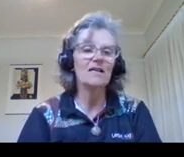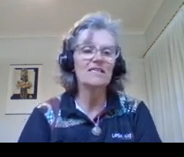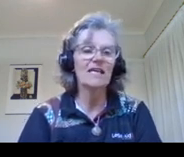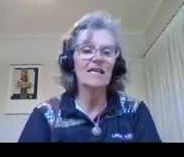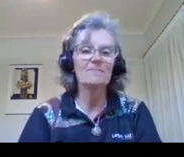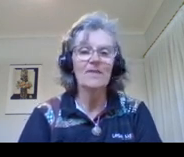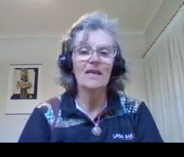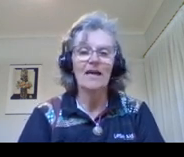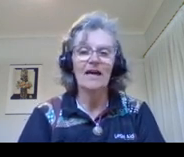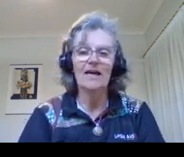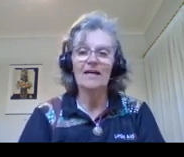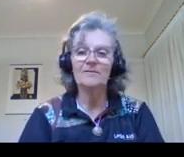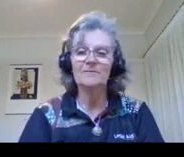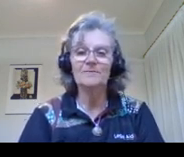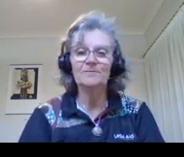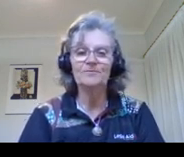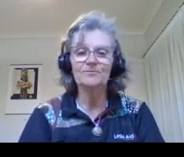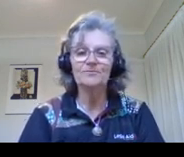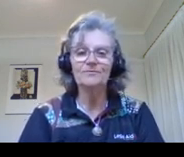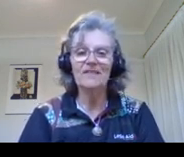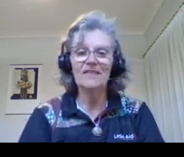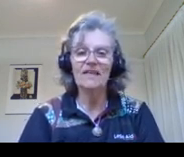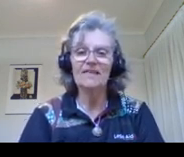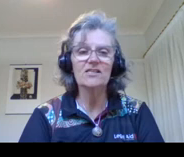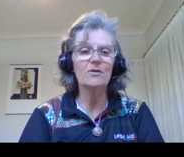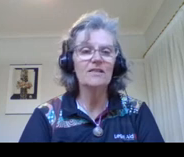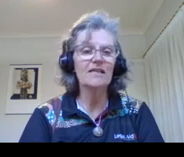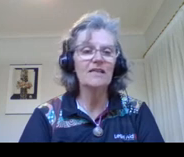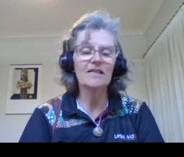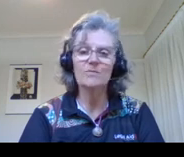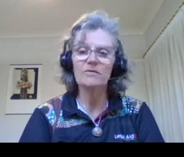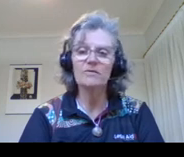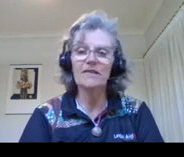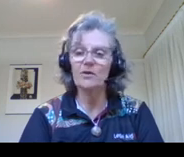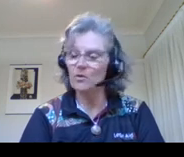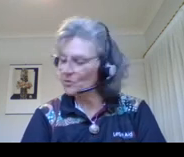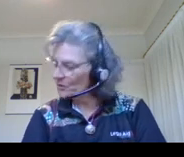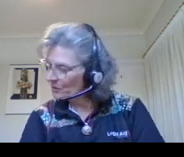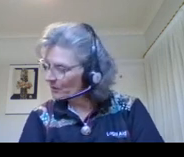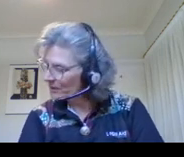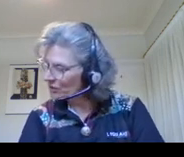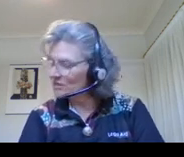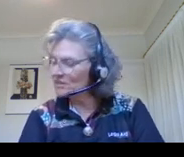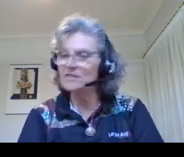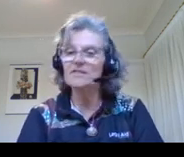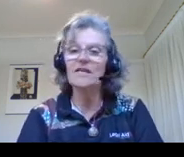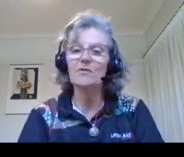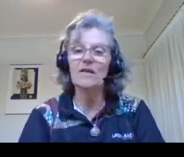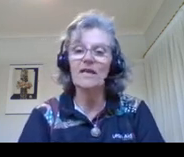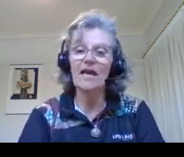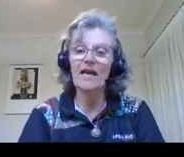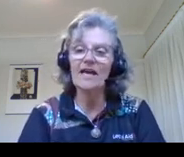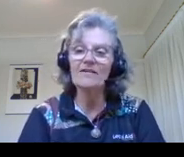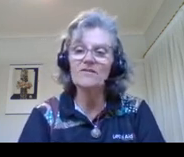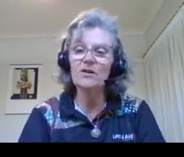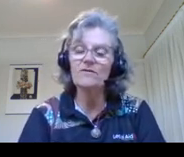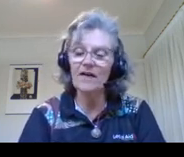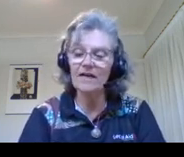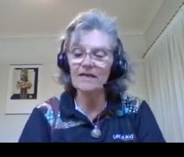three-year so I think that's probably all the questions that we have so far